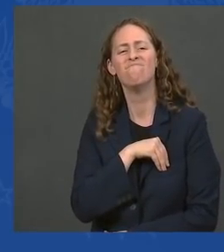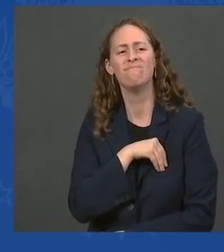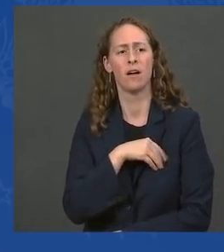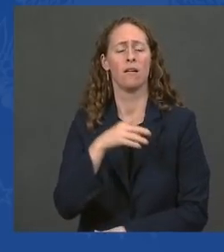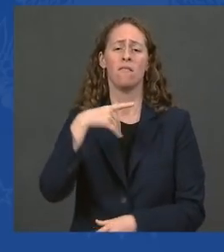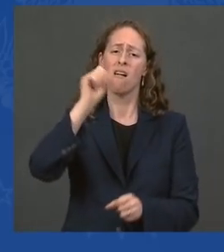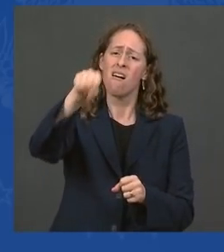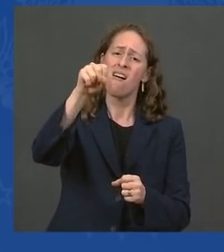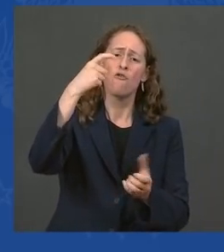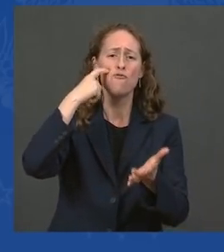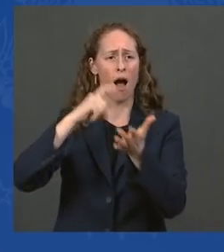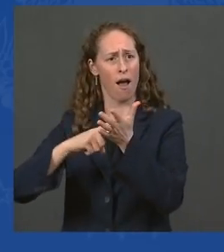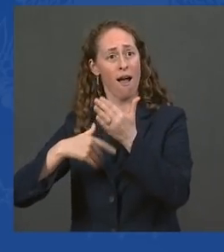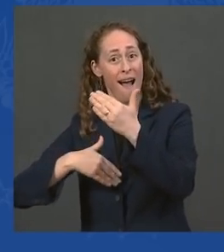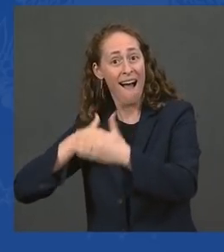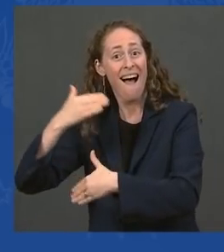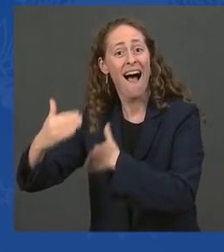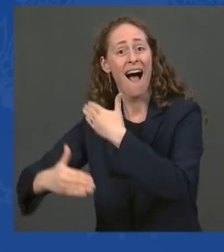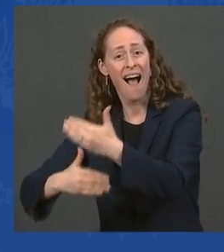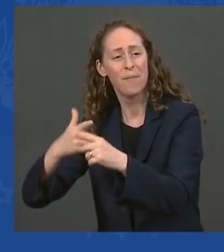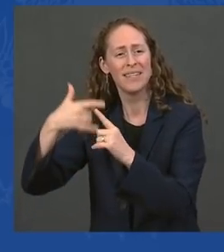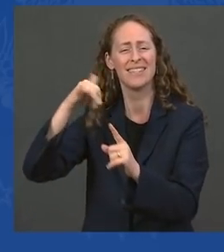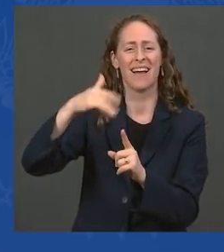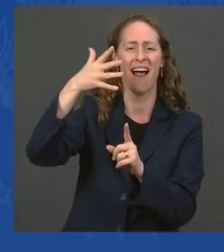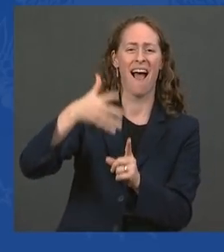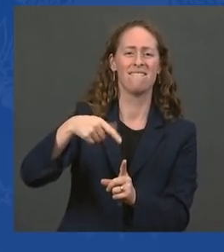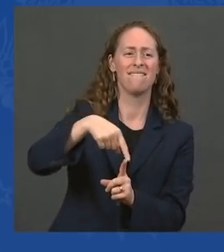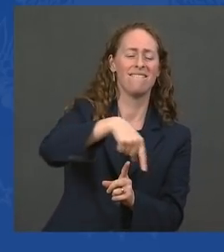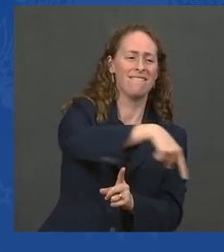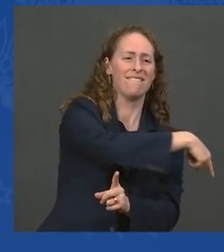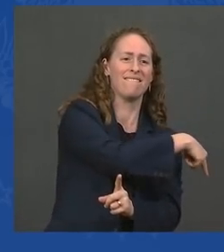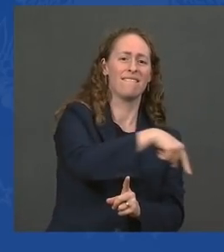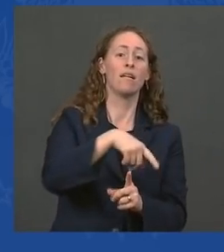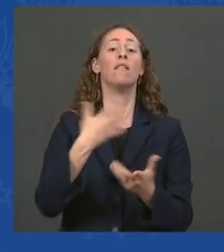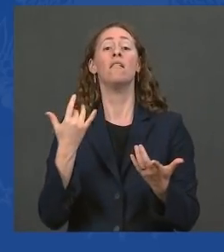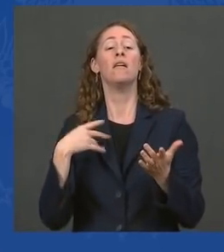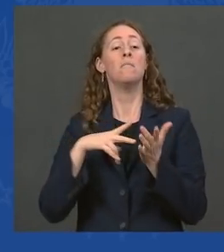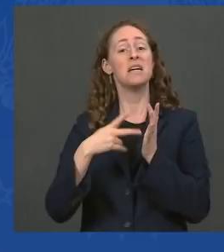But it's not -- now is not the time to let up. We have a lot more to do.